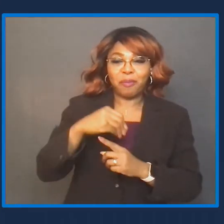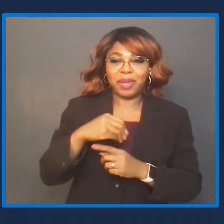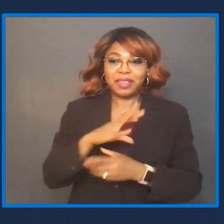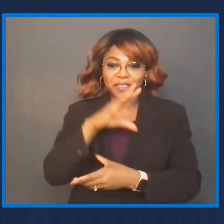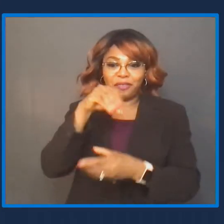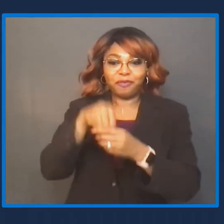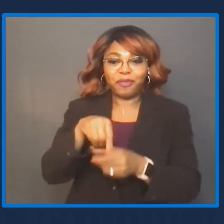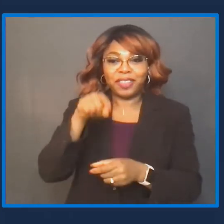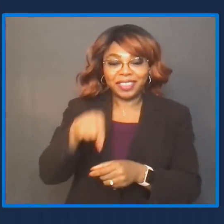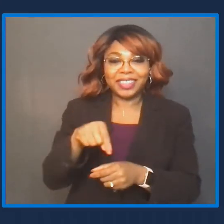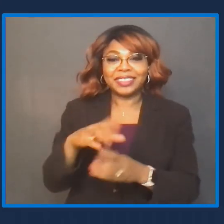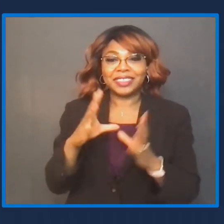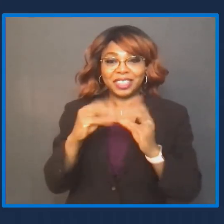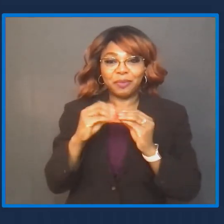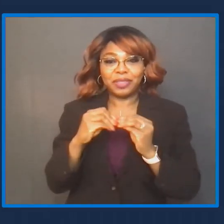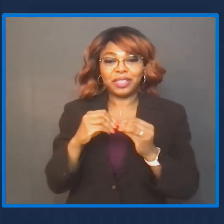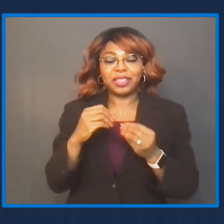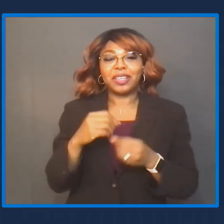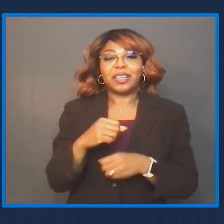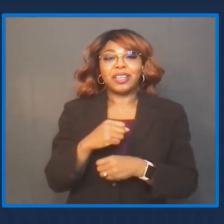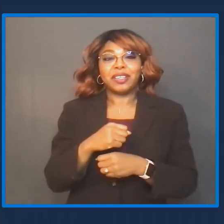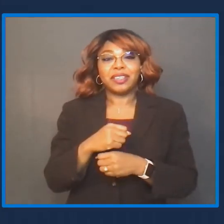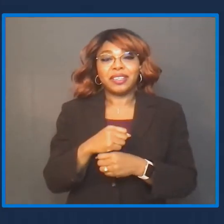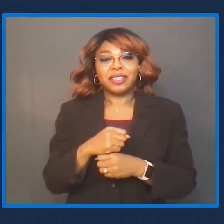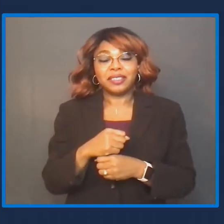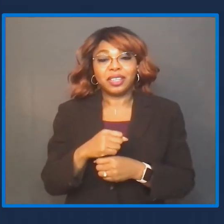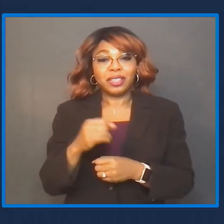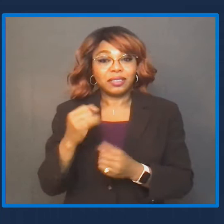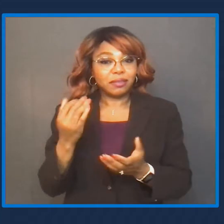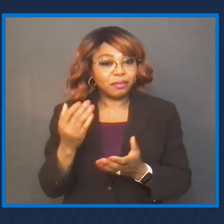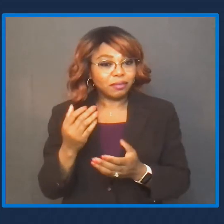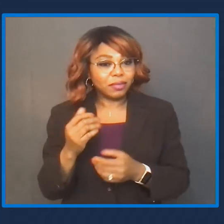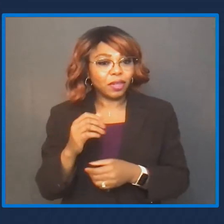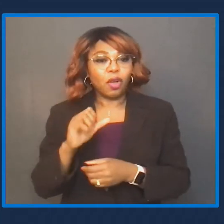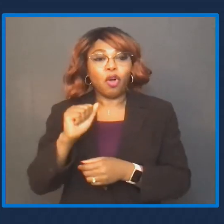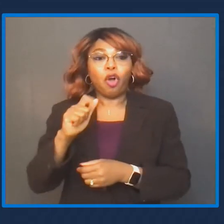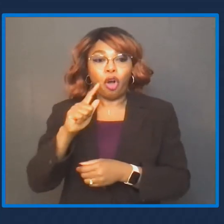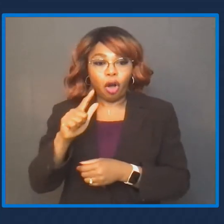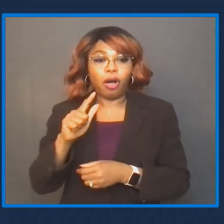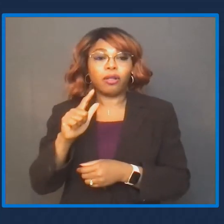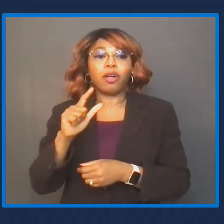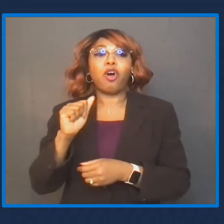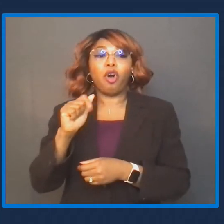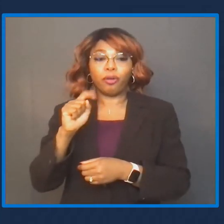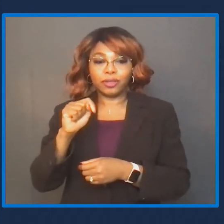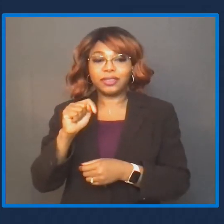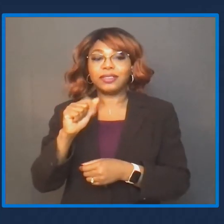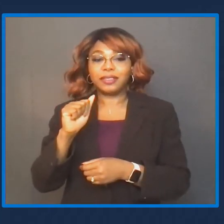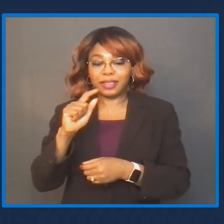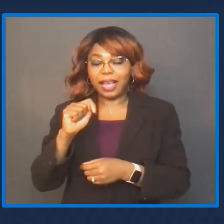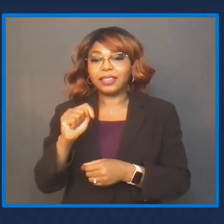Be sure to add all text. And if you don't know what all text is pop it into the chat folks can help,